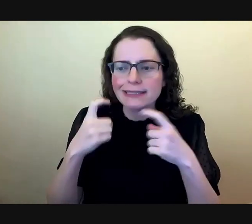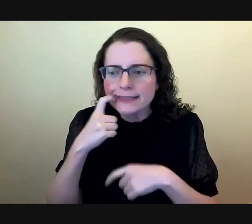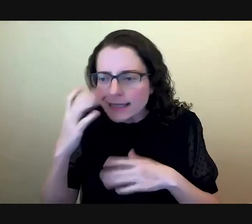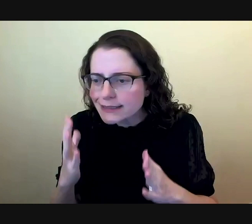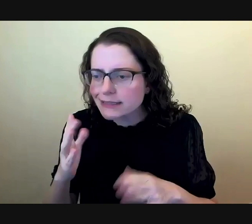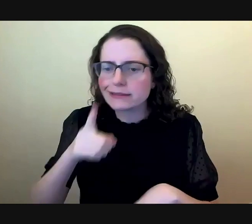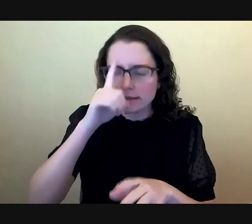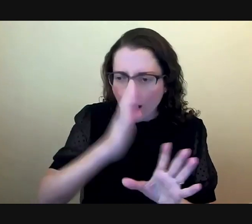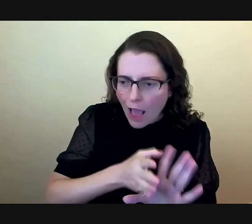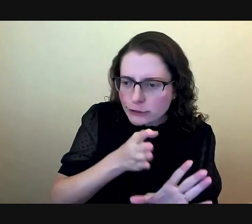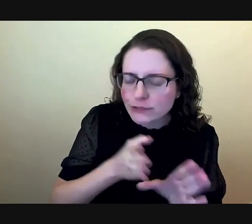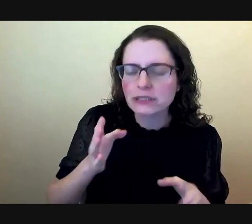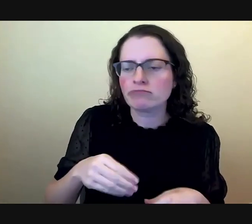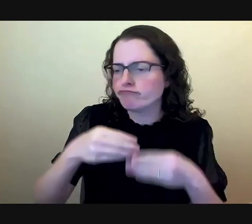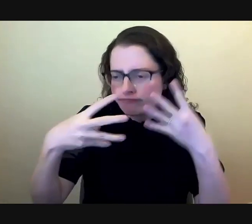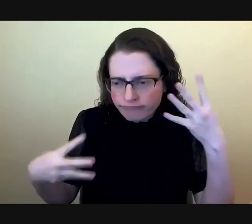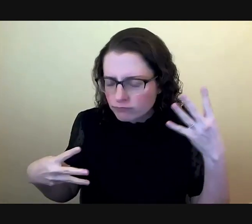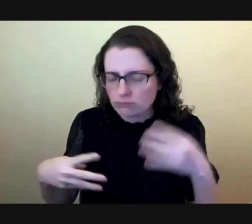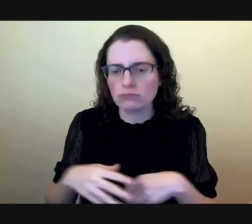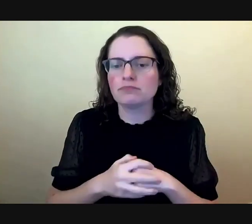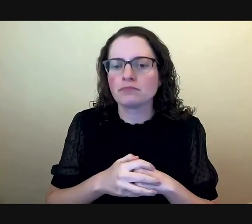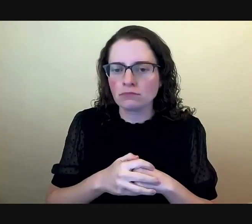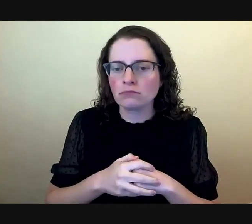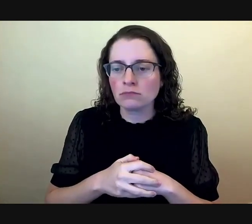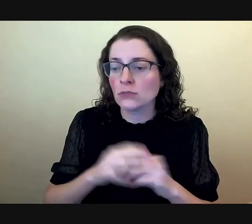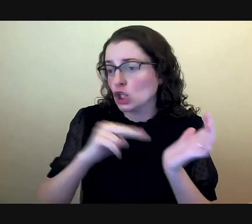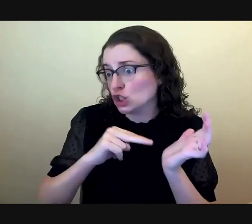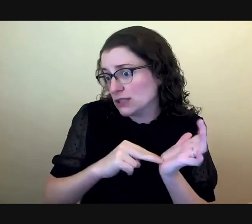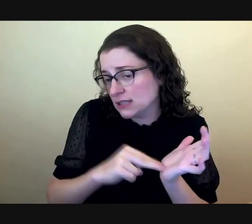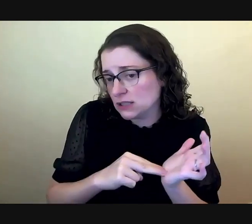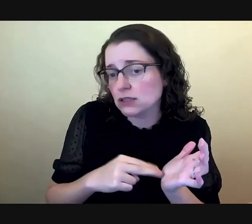So this would be the doctors, your dentist, a psychologist, and the like.